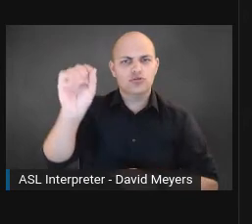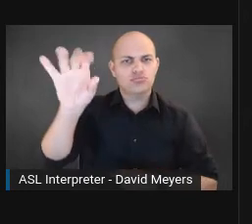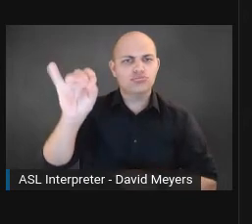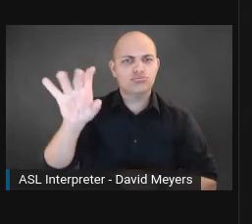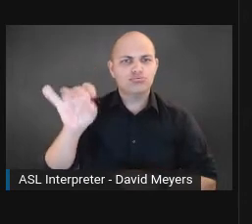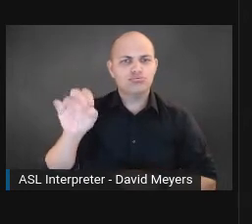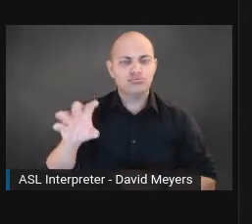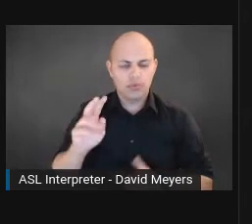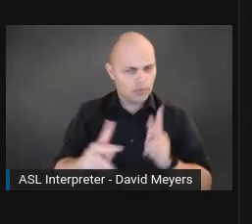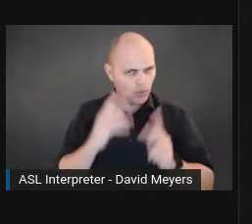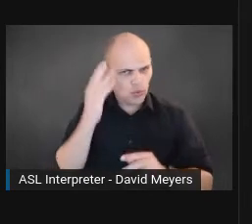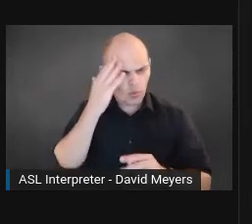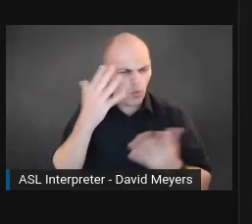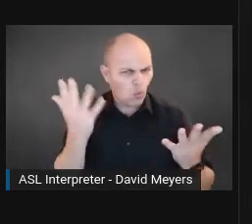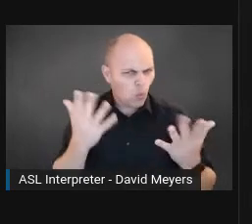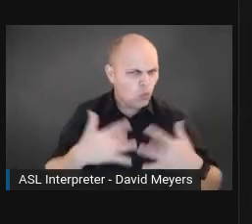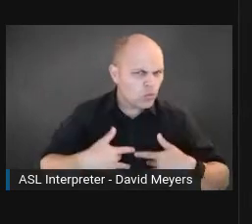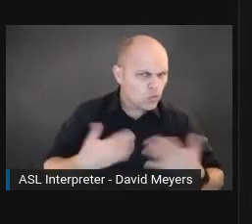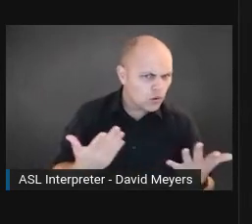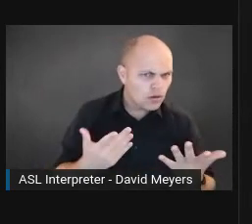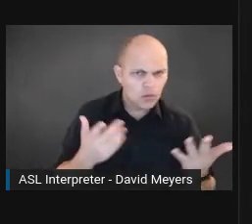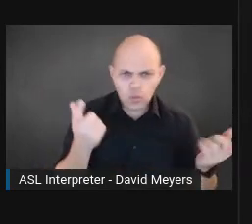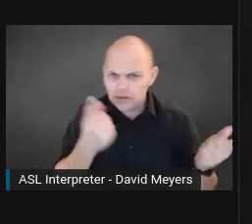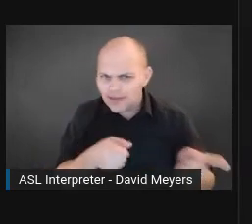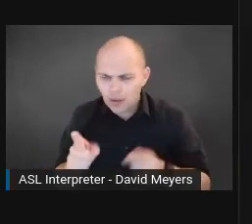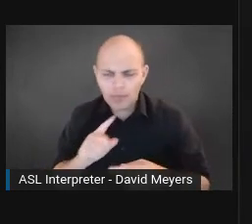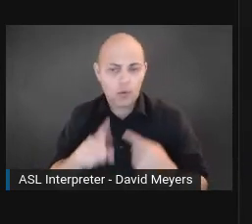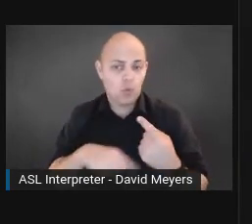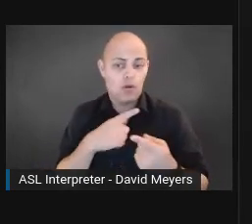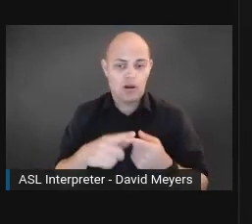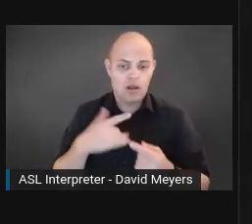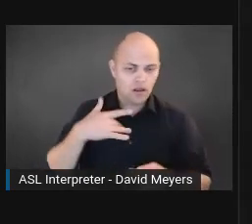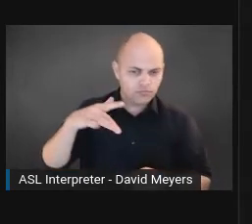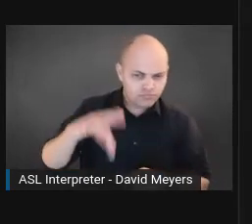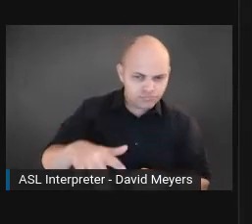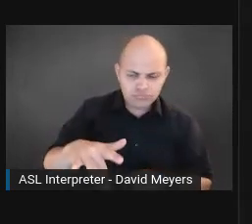what is happening, what's going to go on when they interact with all these buttons.